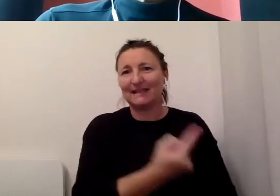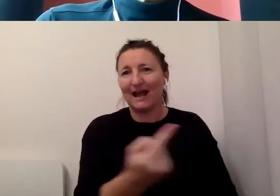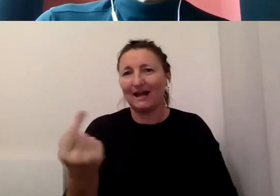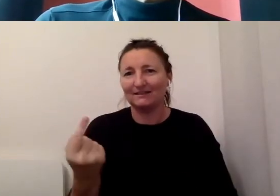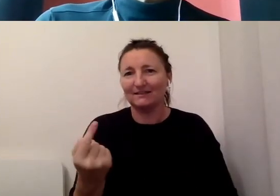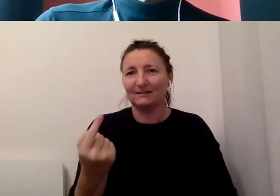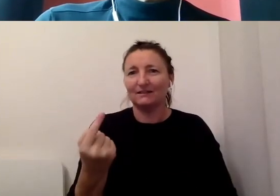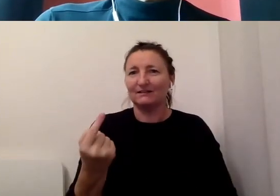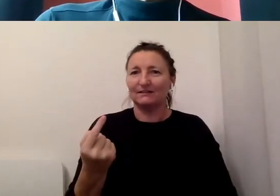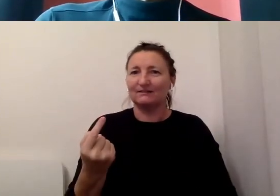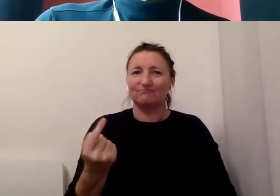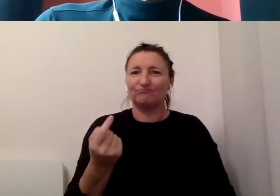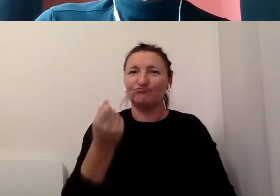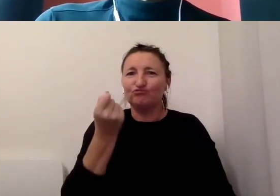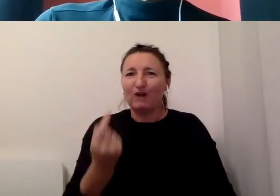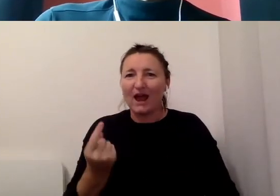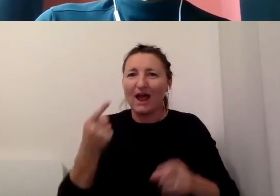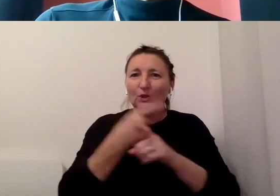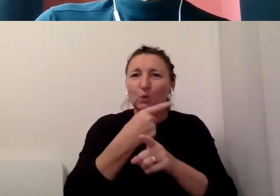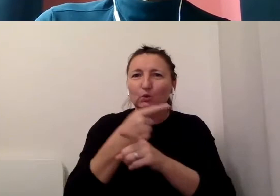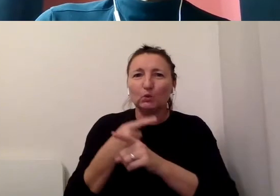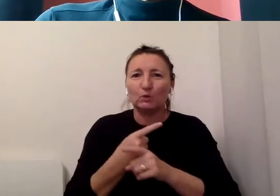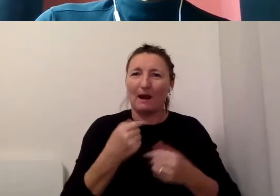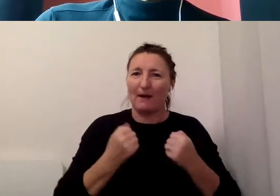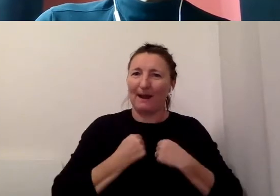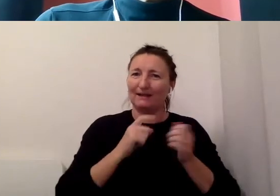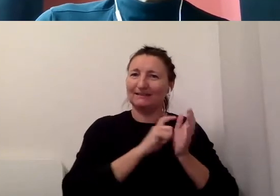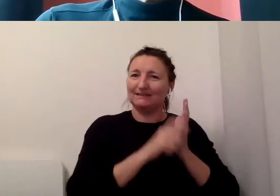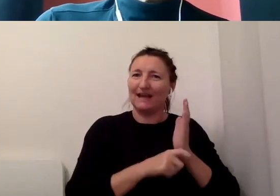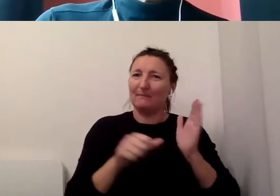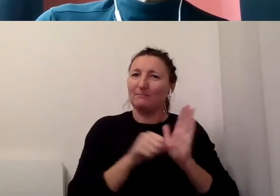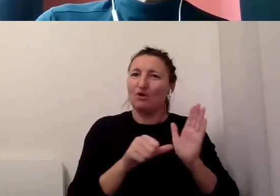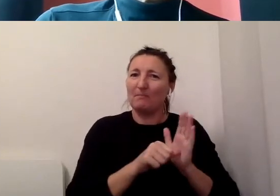having lots of people around you like six or more people around you to talk about all these personal